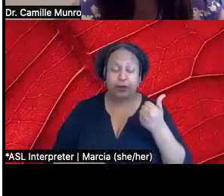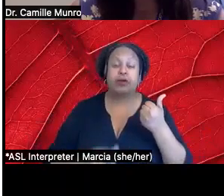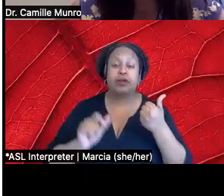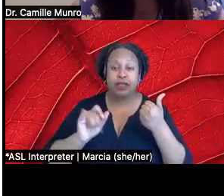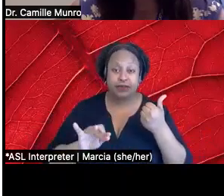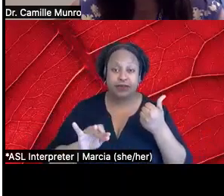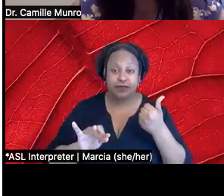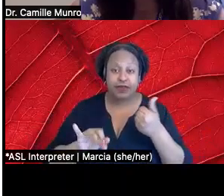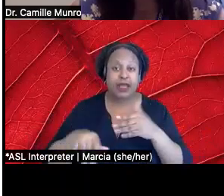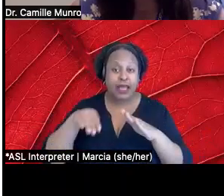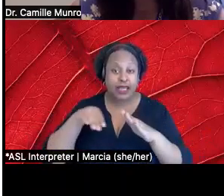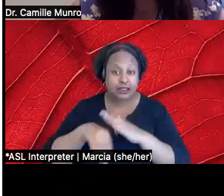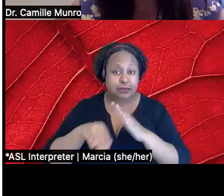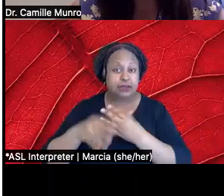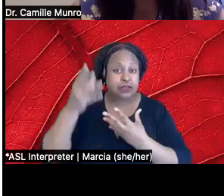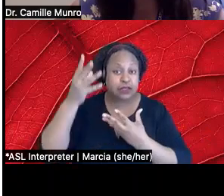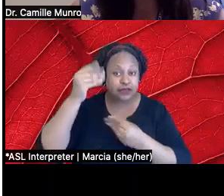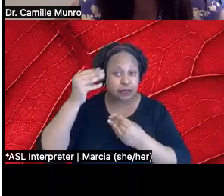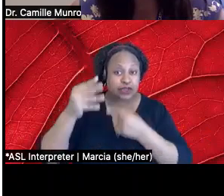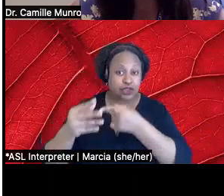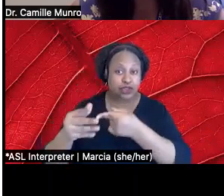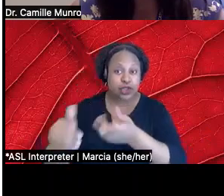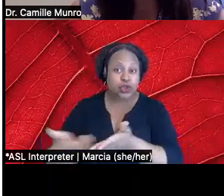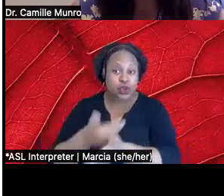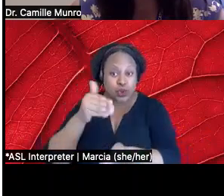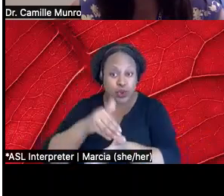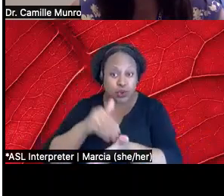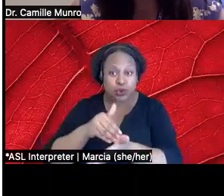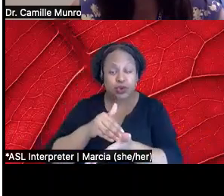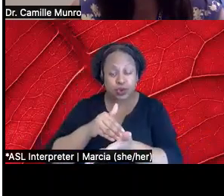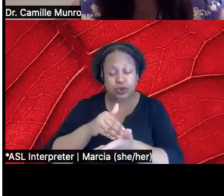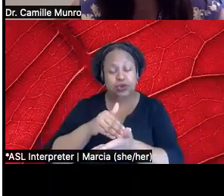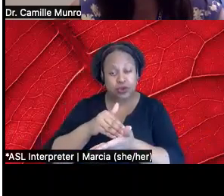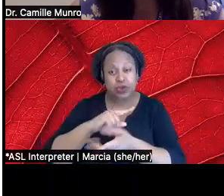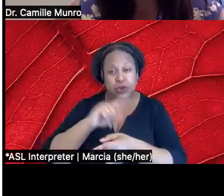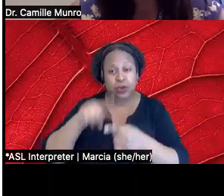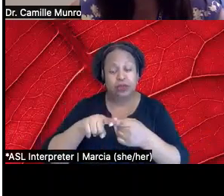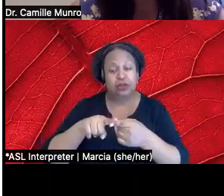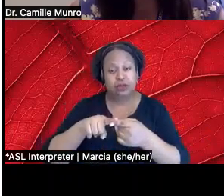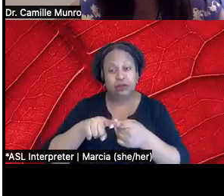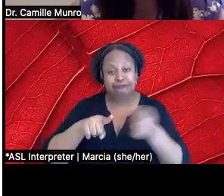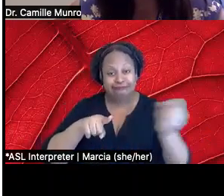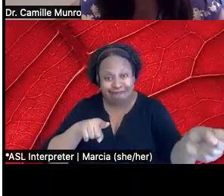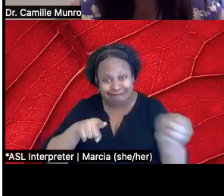positions, new positions in onboarding activities. So we're aware of how it's an accessible space.